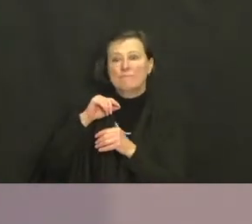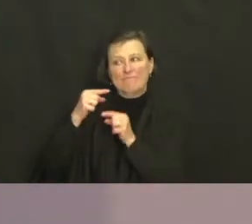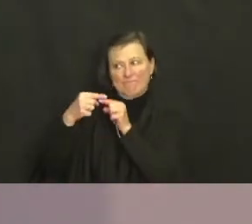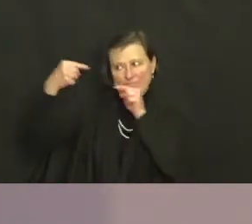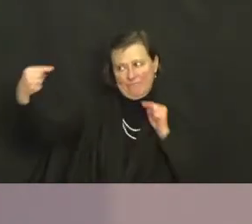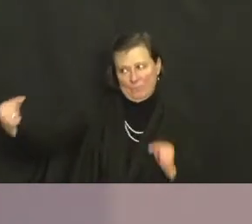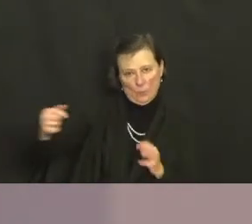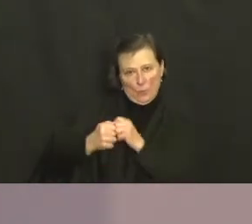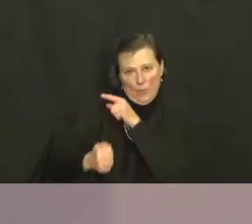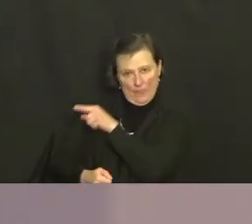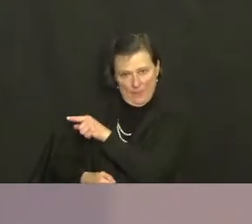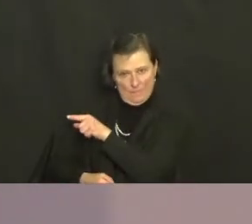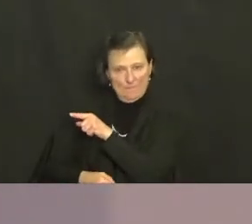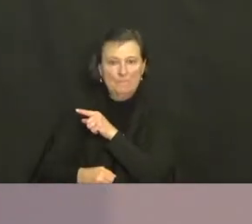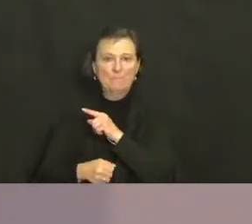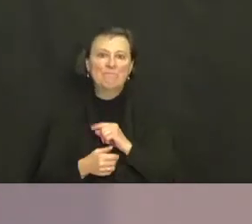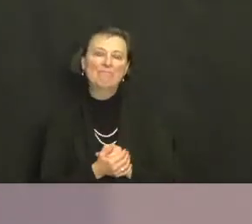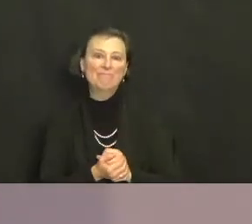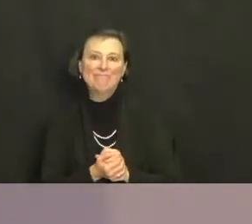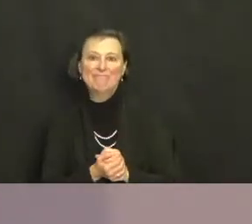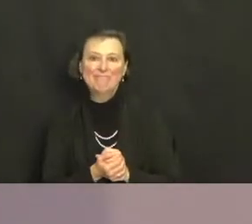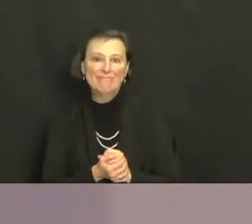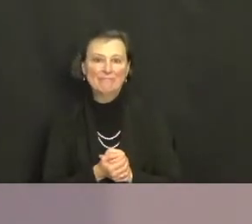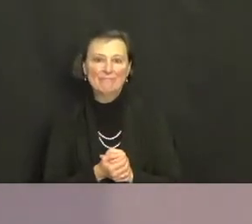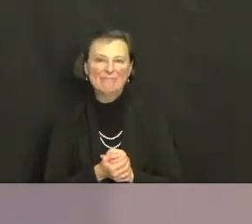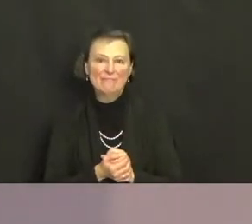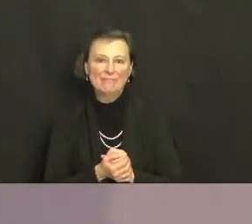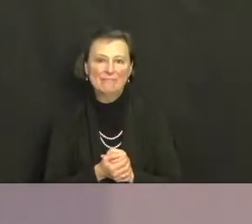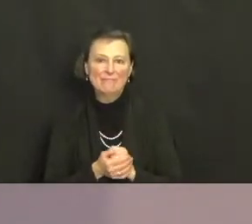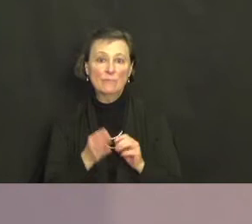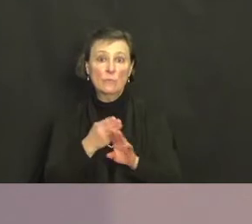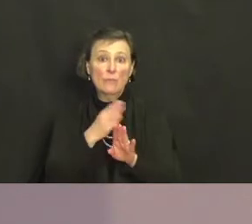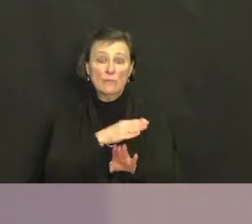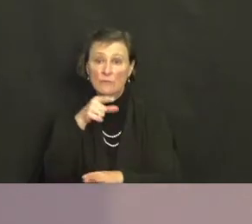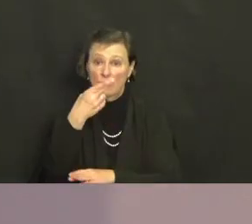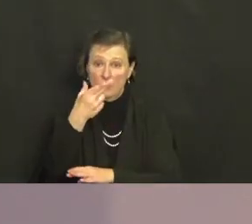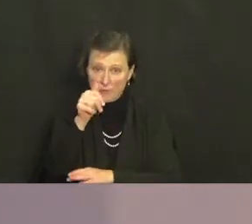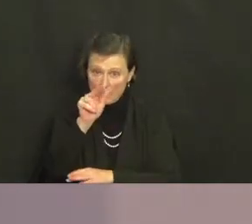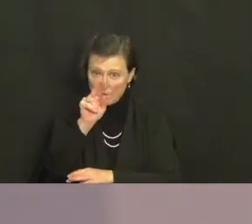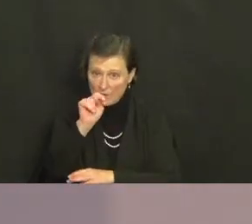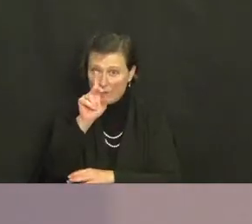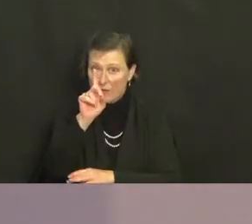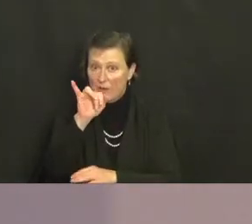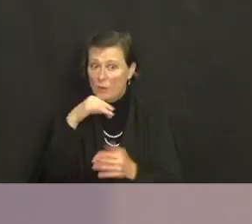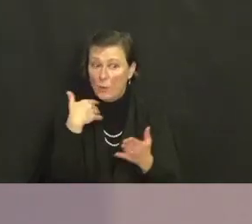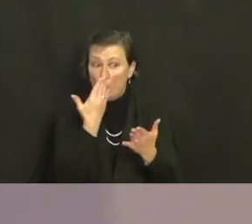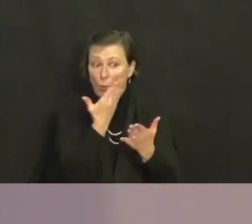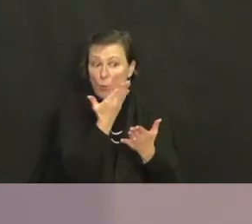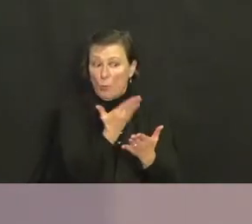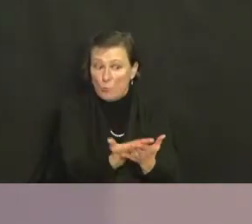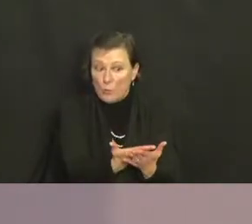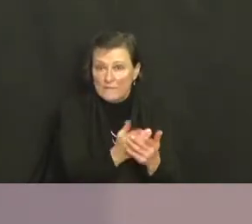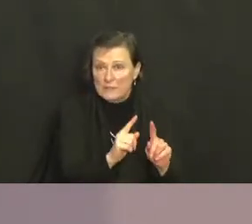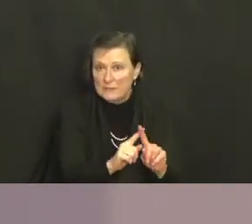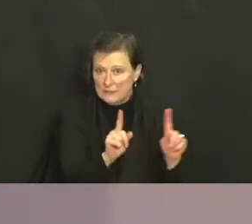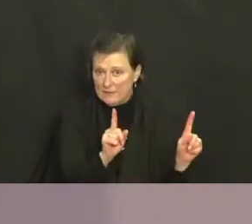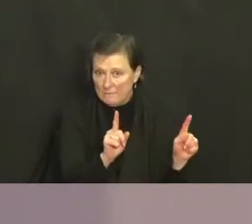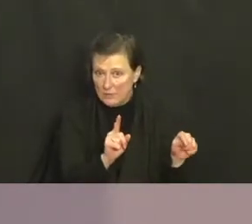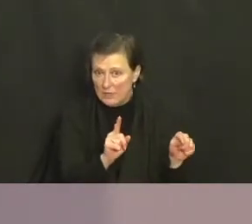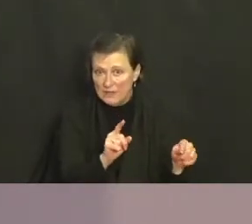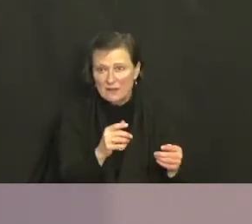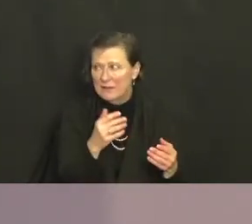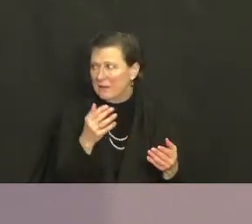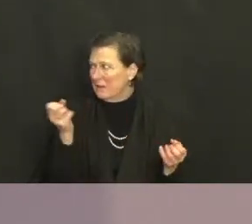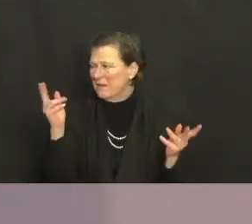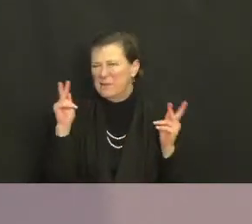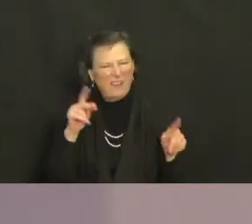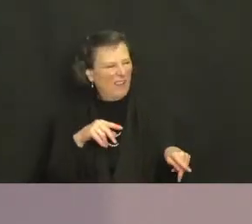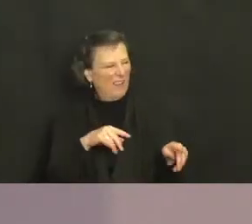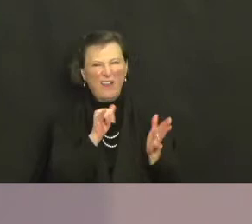Now before Gandhi proved otherwise, many didn't even believe it was possible for a mass movement